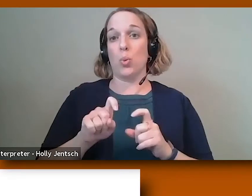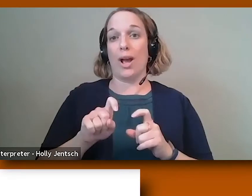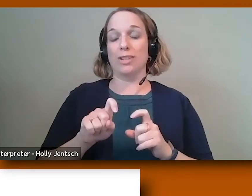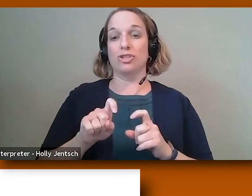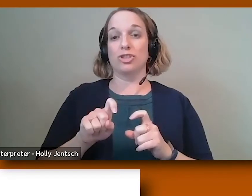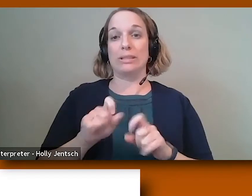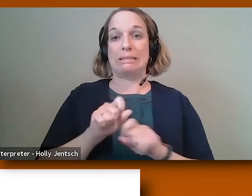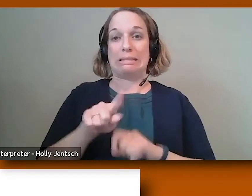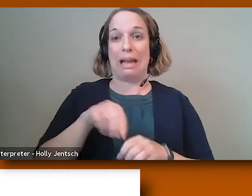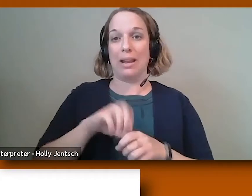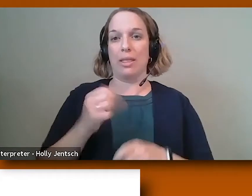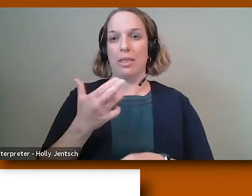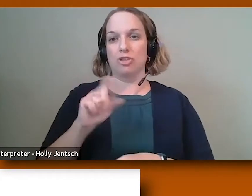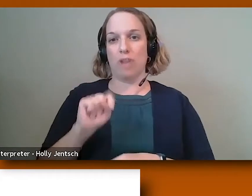and ask them all at once.